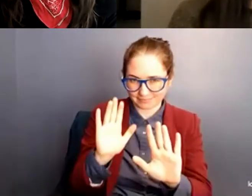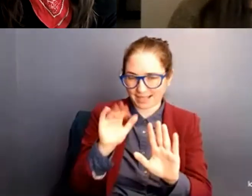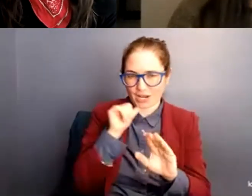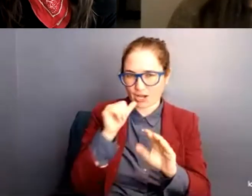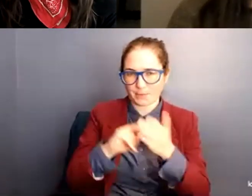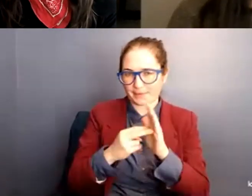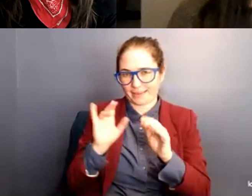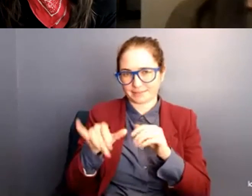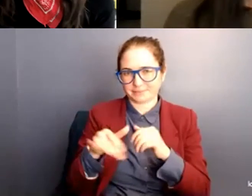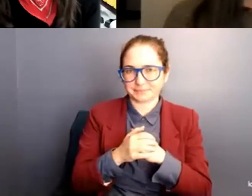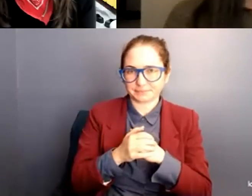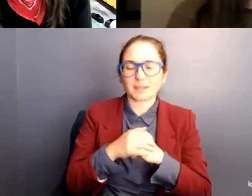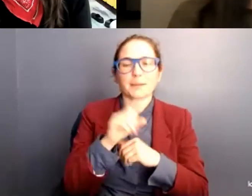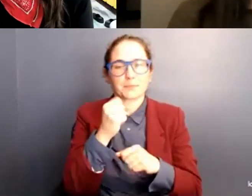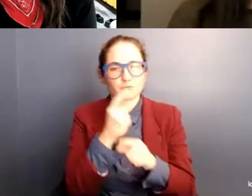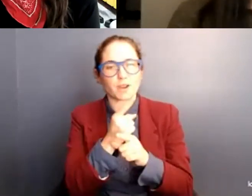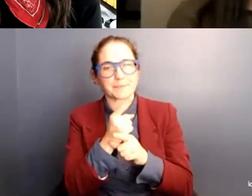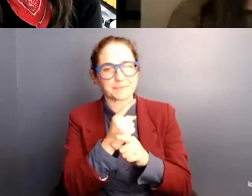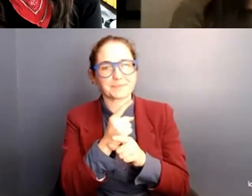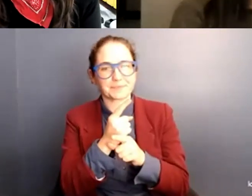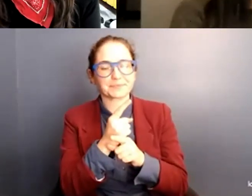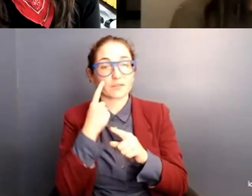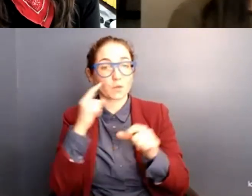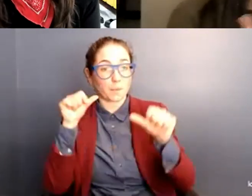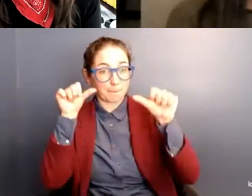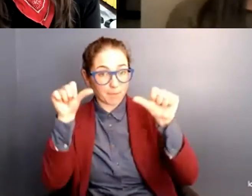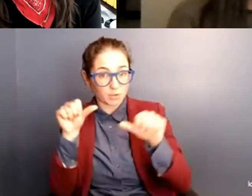So for posted videos where you want to